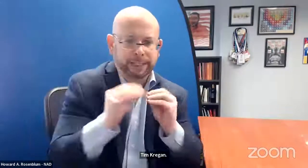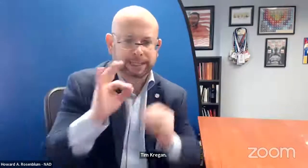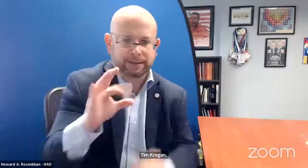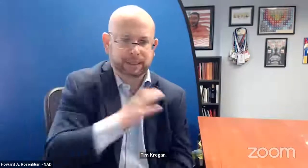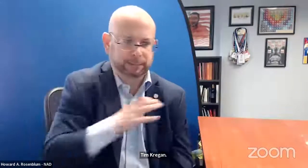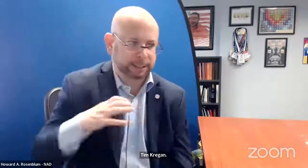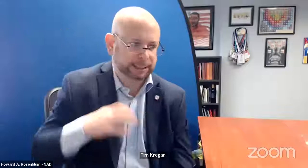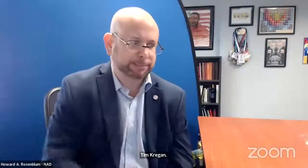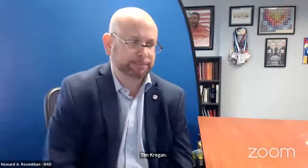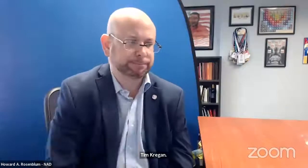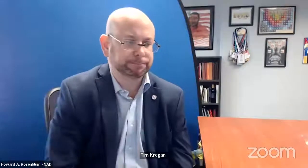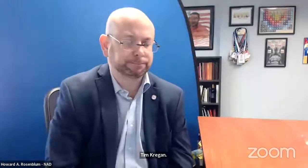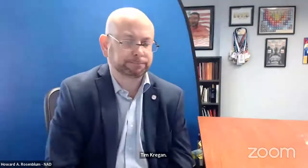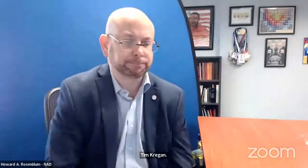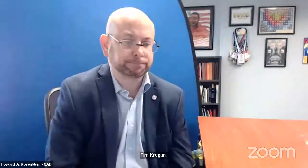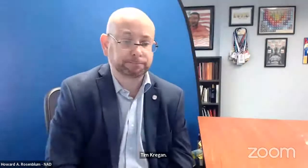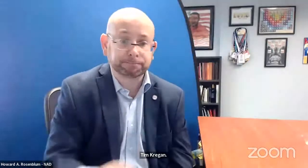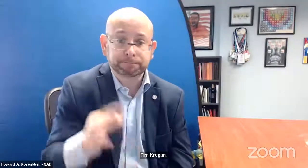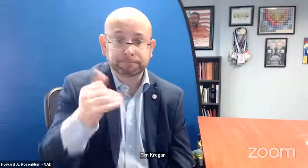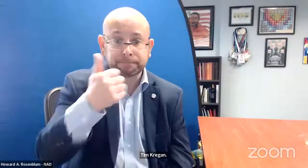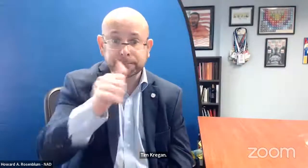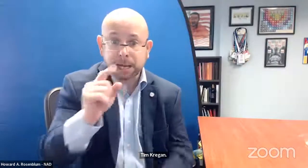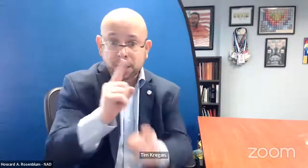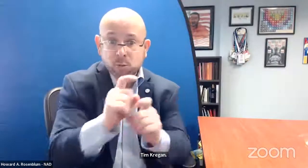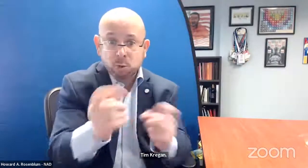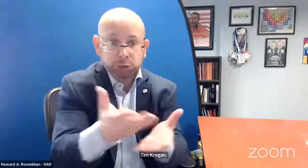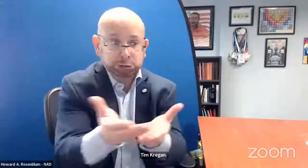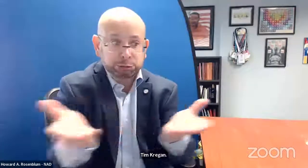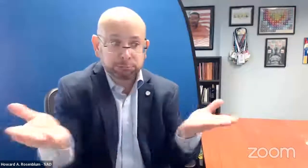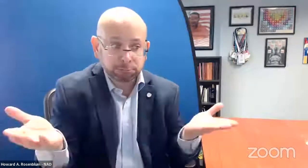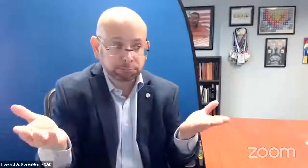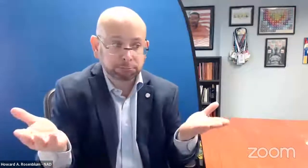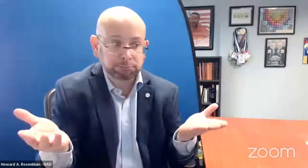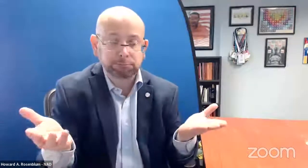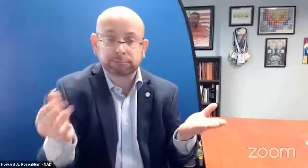Information at a future meeting of the Committee.